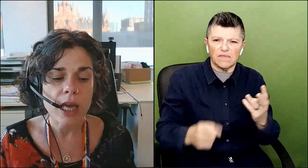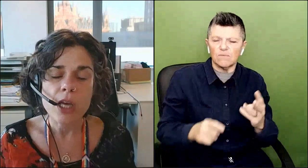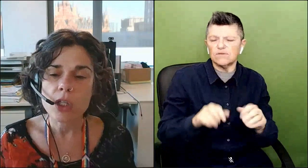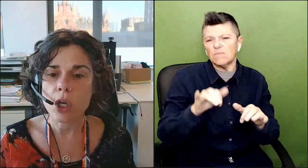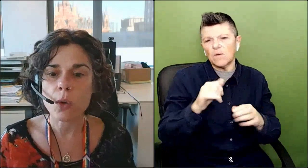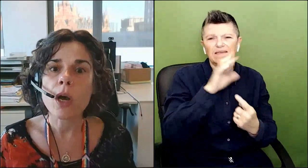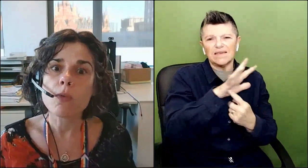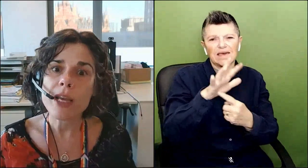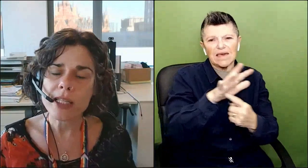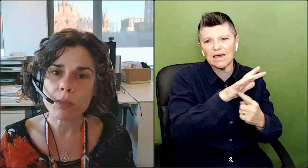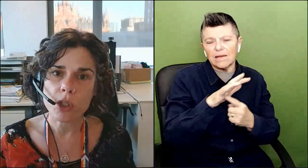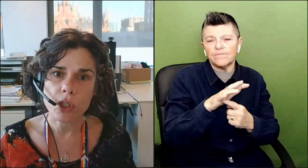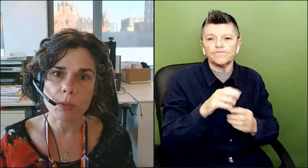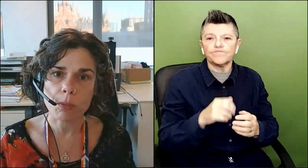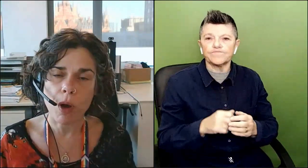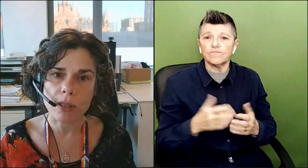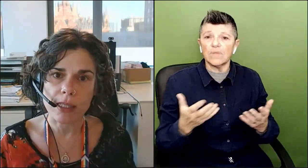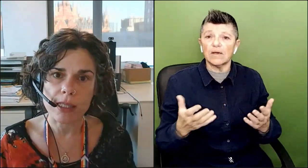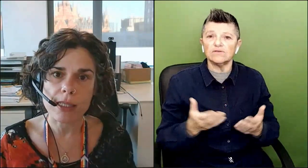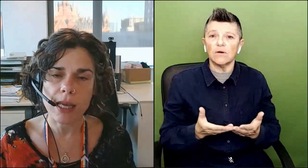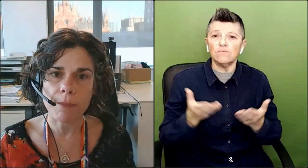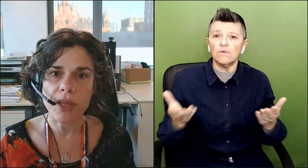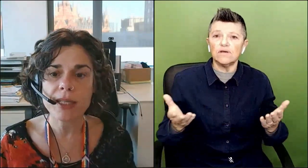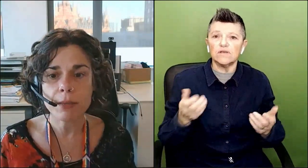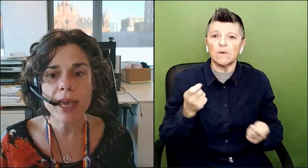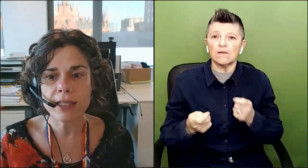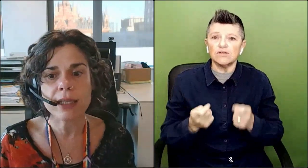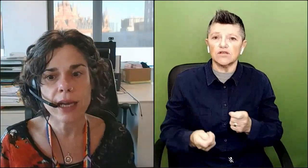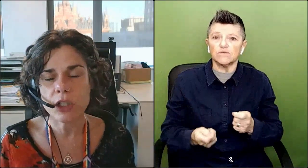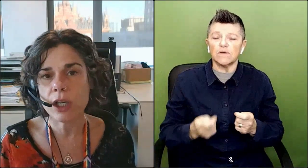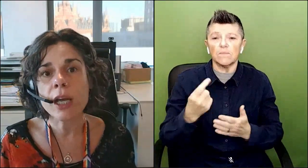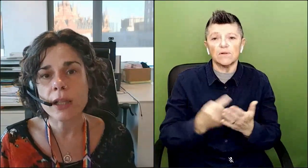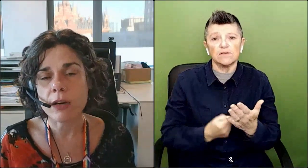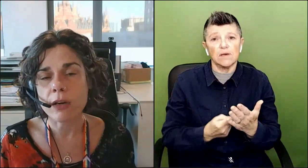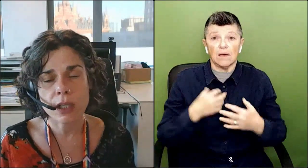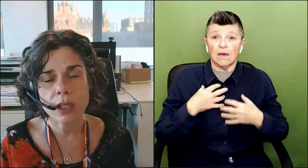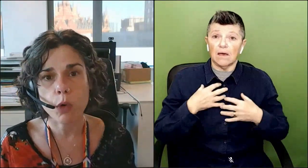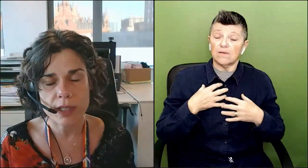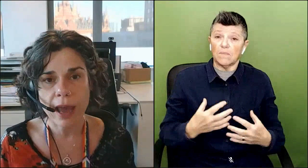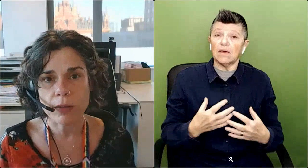So reasonable adjustment policies, it's amazing that actually there are still employers out